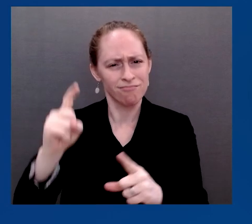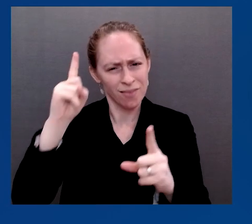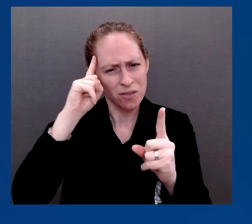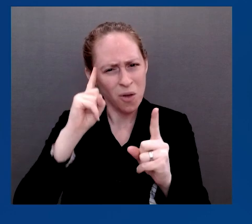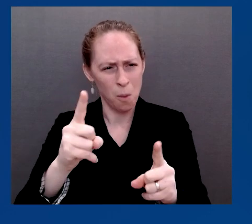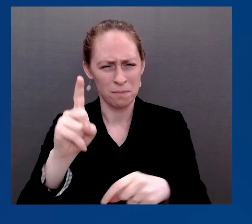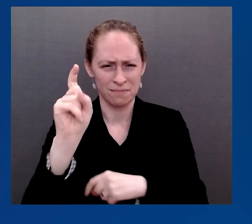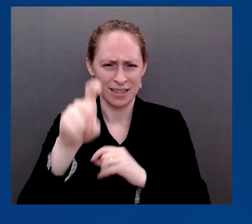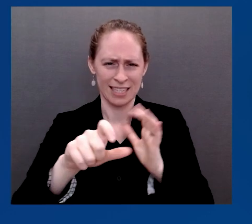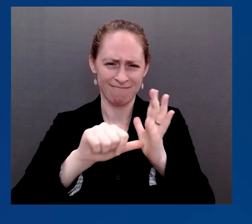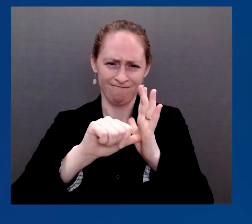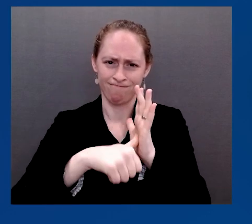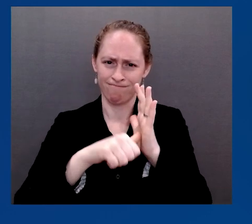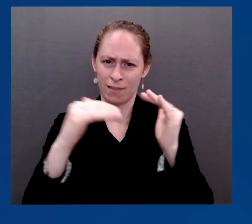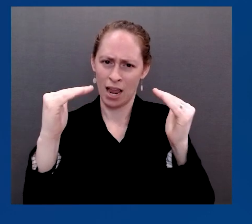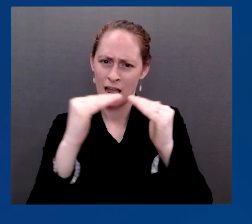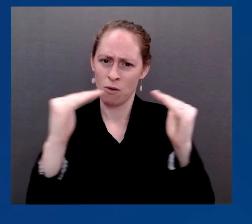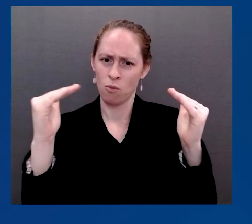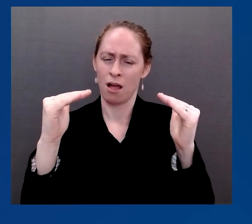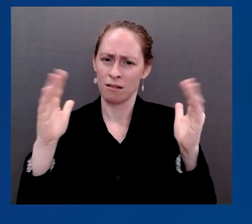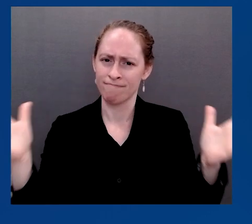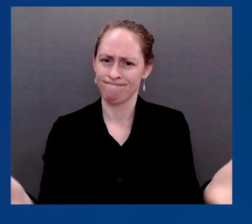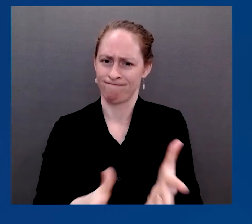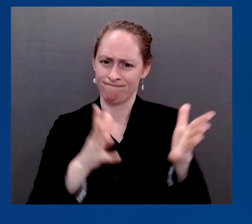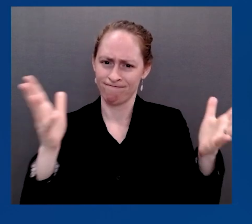in a very improvement from the prior two months.